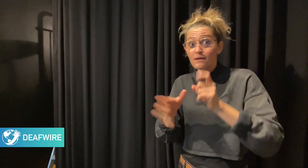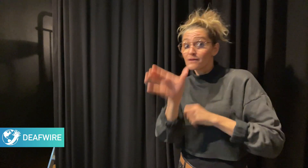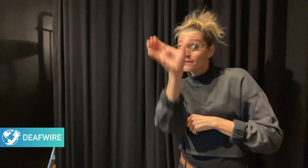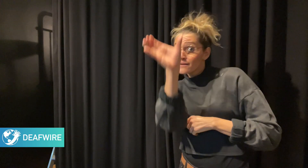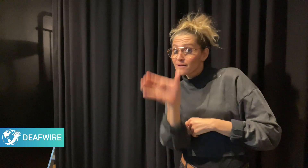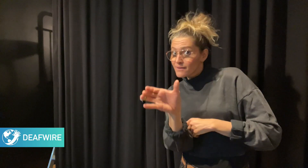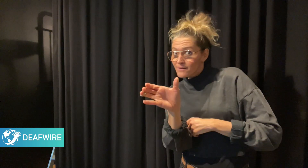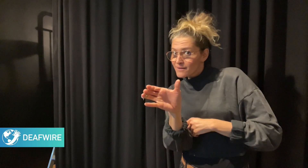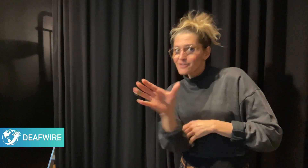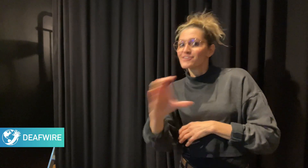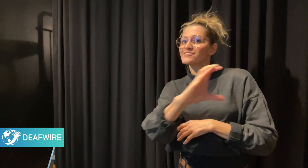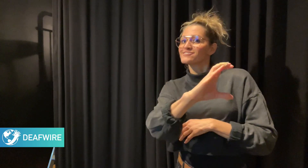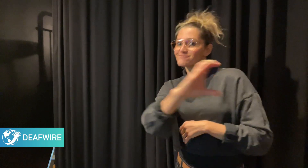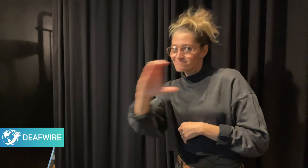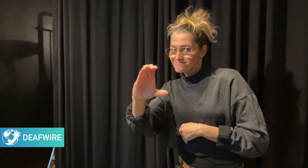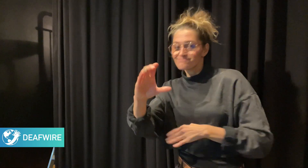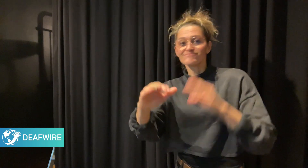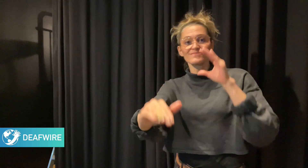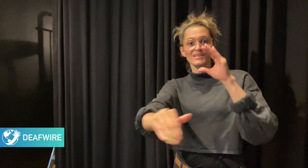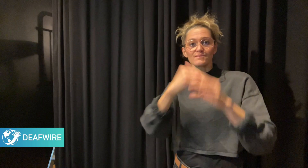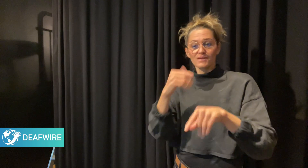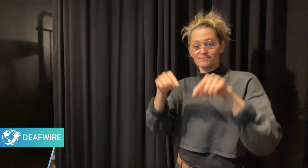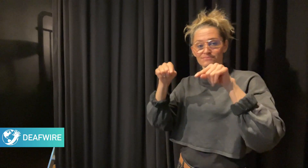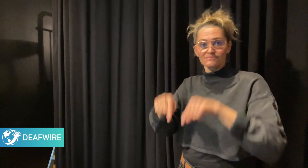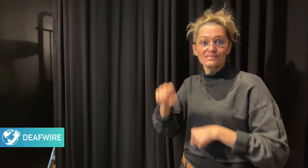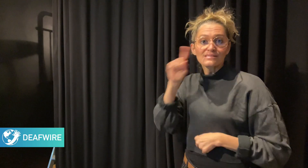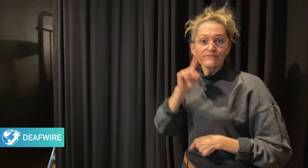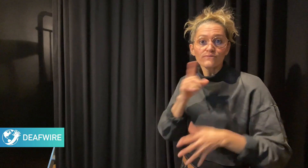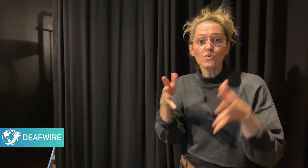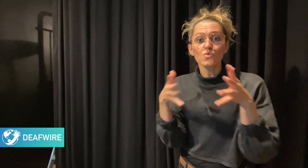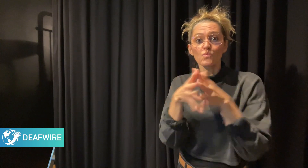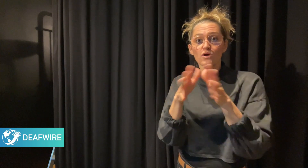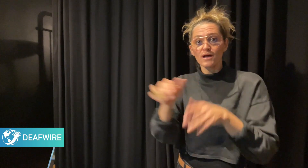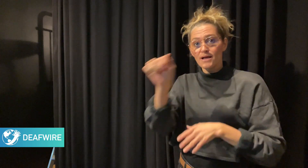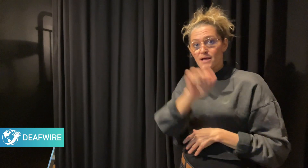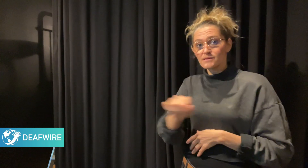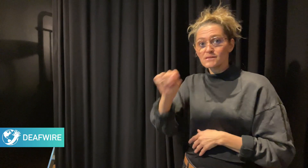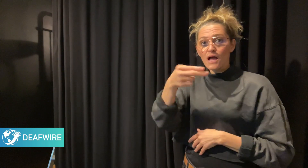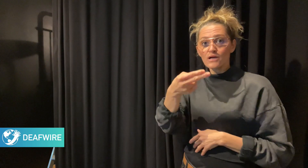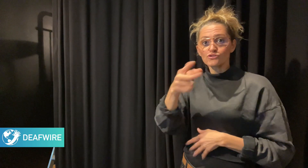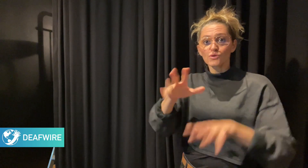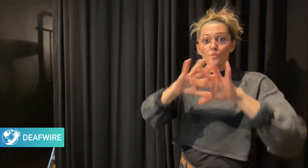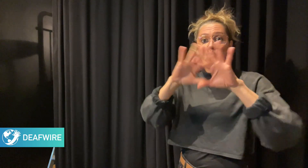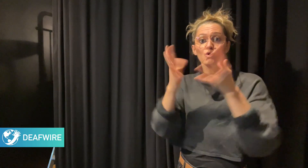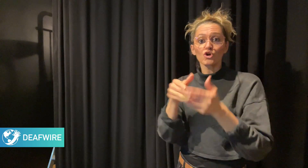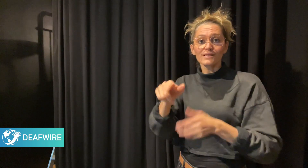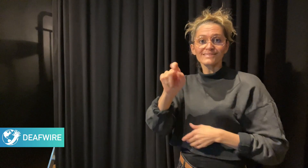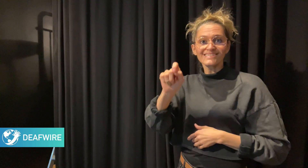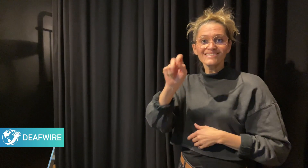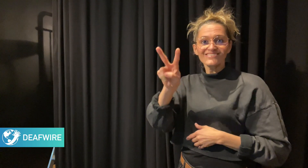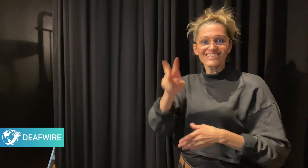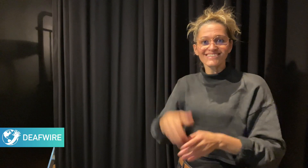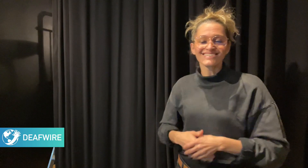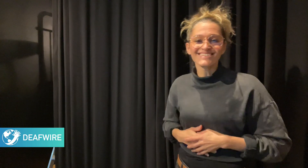in landscape format to deafwire@h3world.tv.